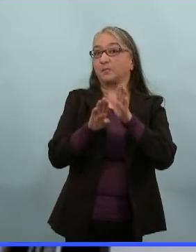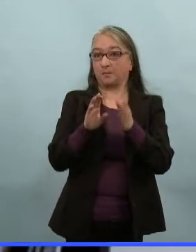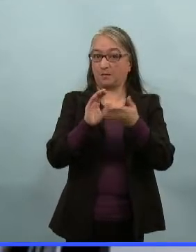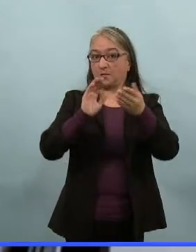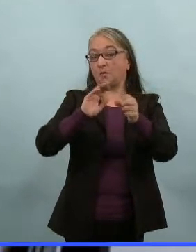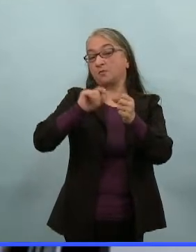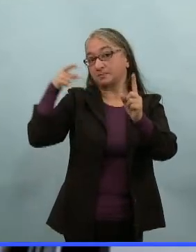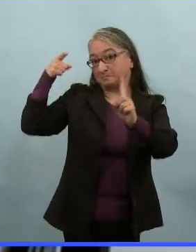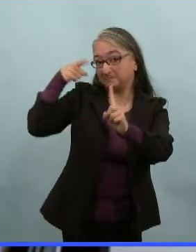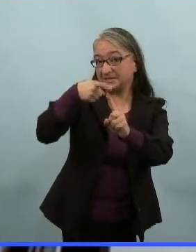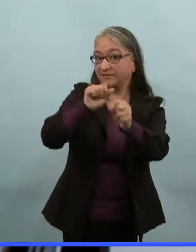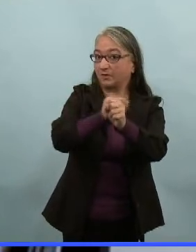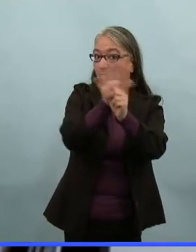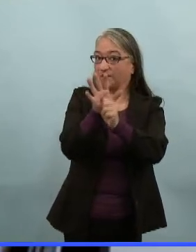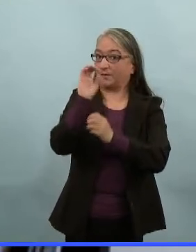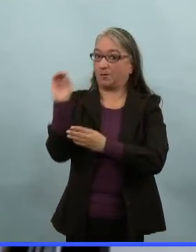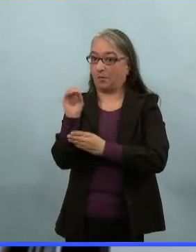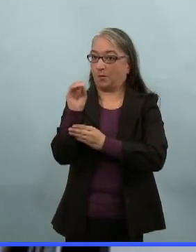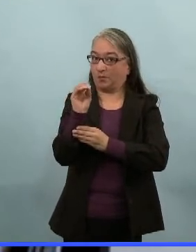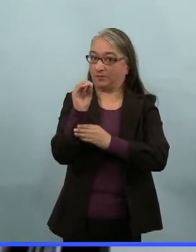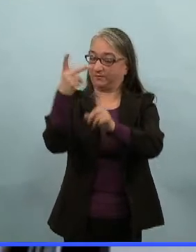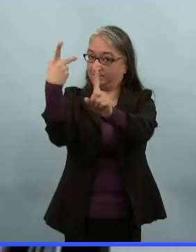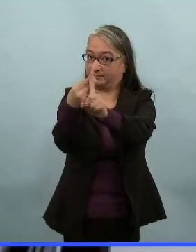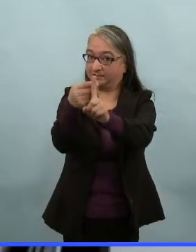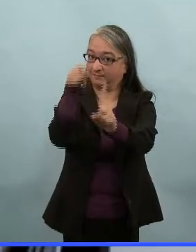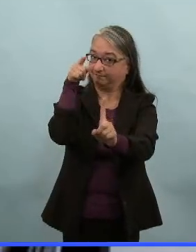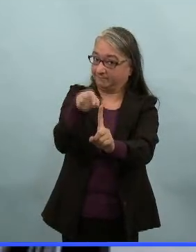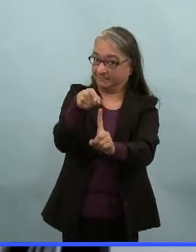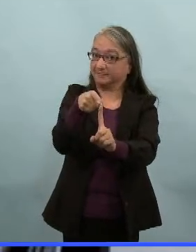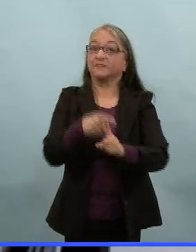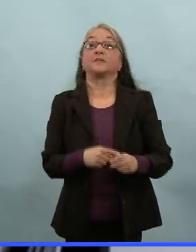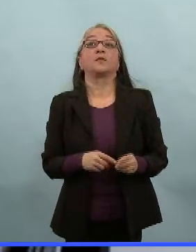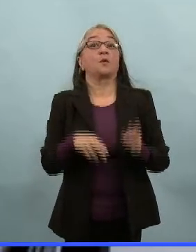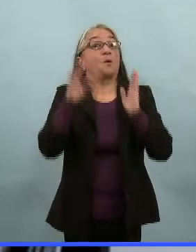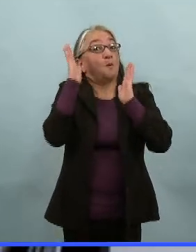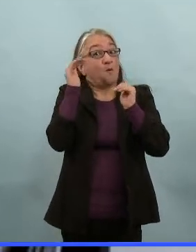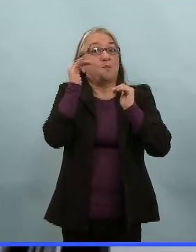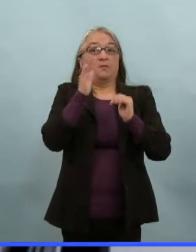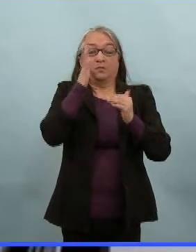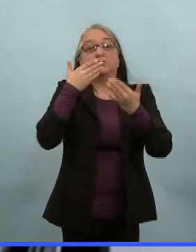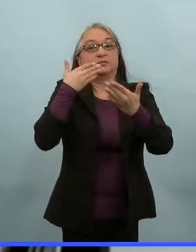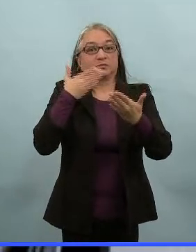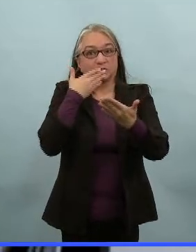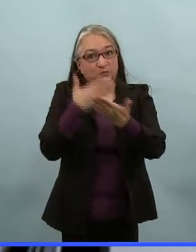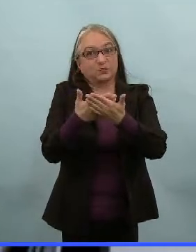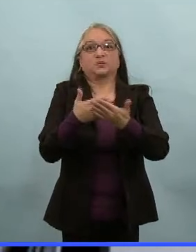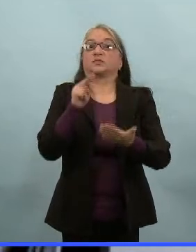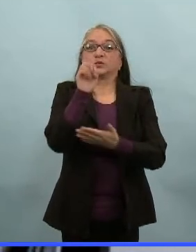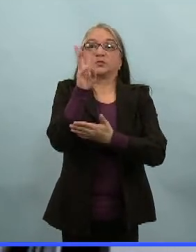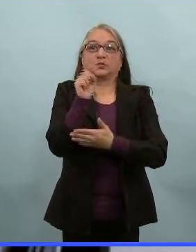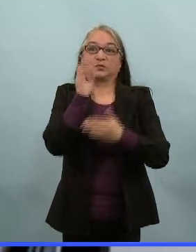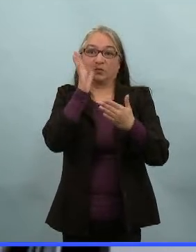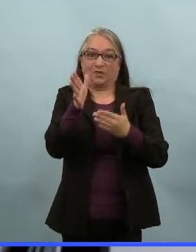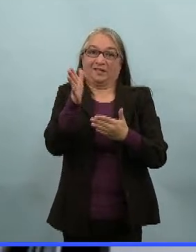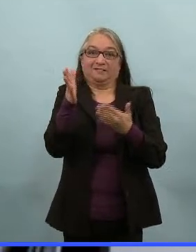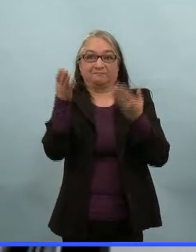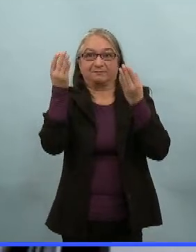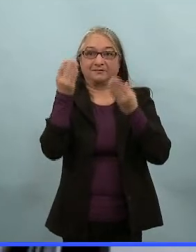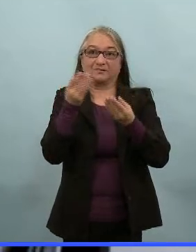hopefully be some good early treatment options available in canada soon but for now even if the